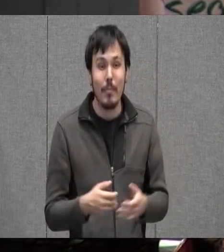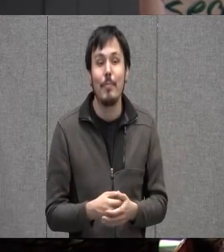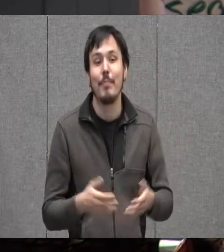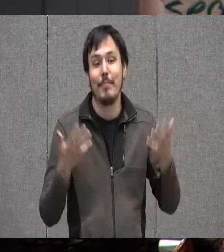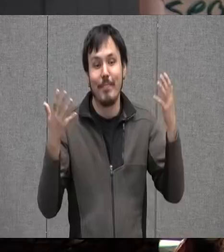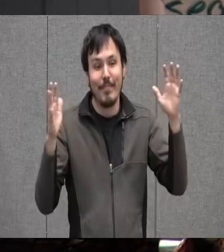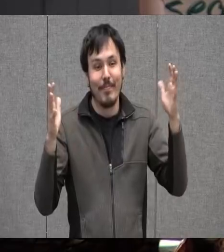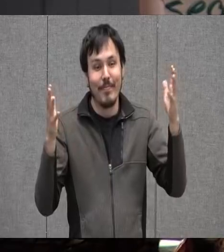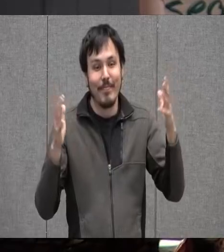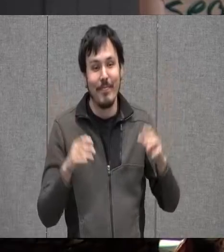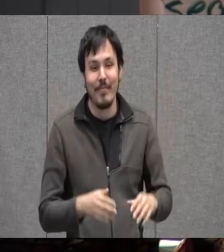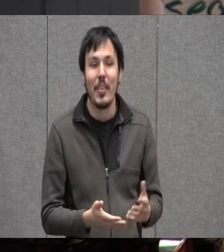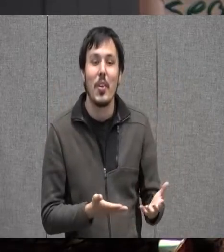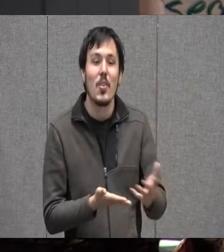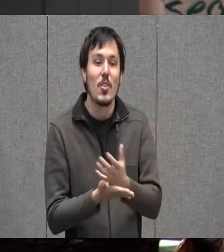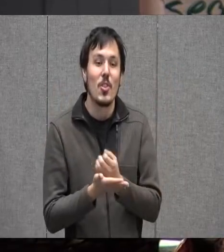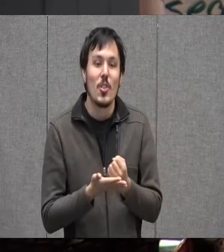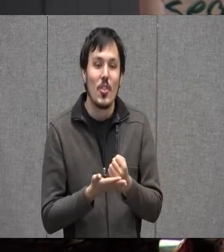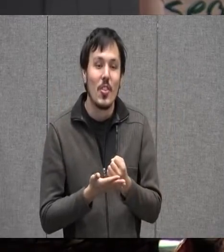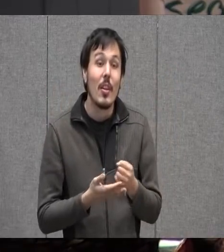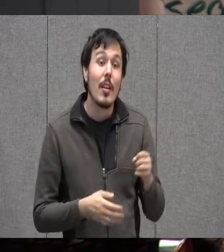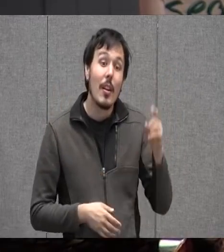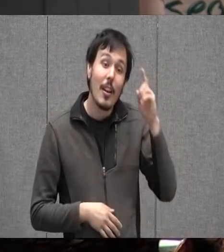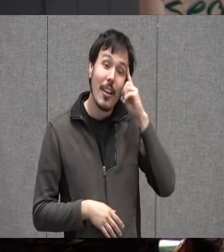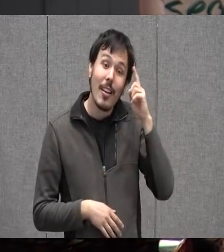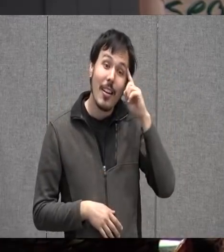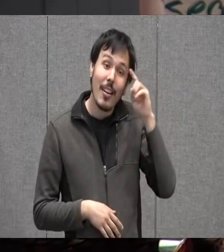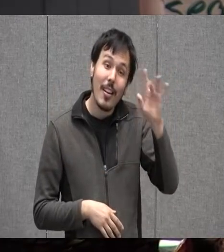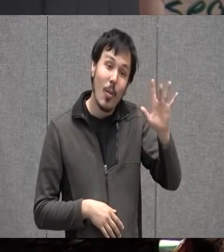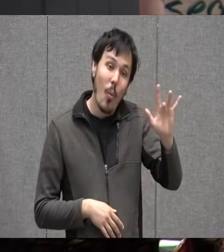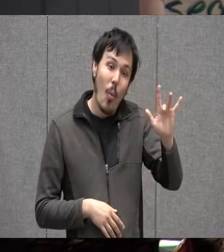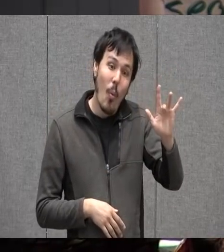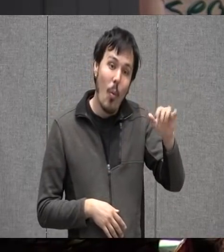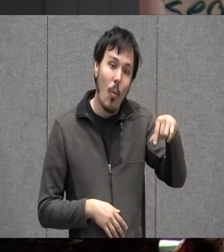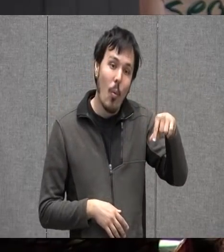They earn a whole quarter.